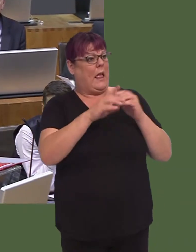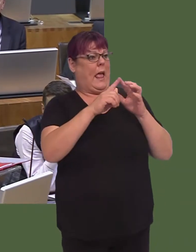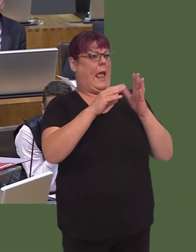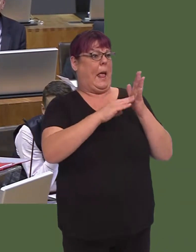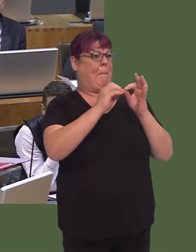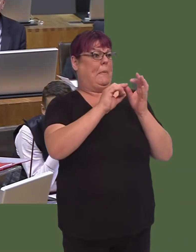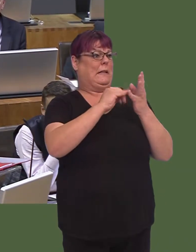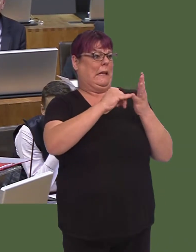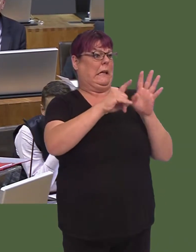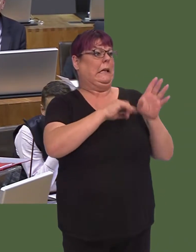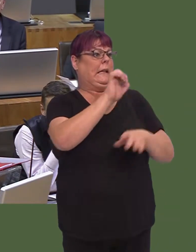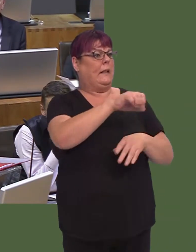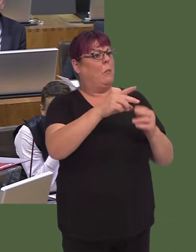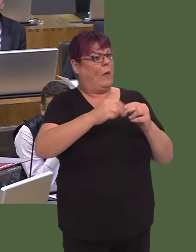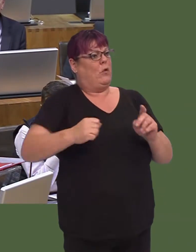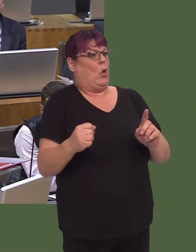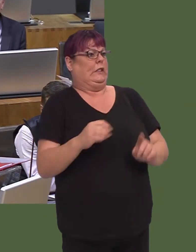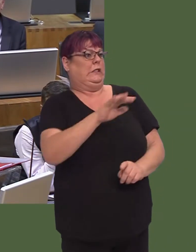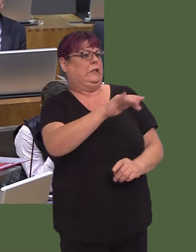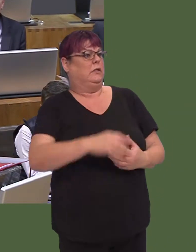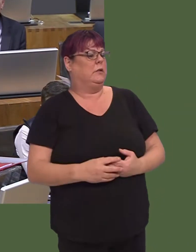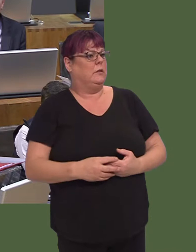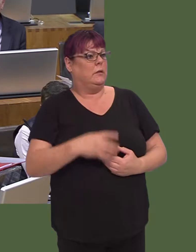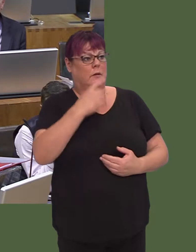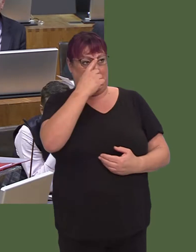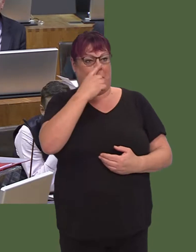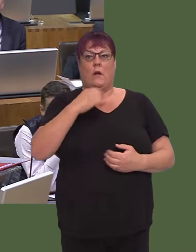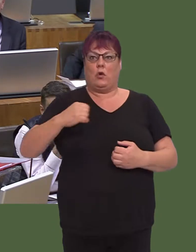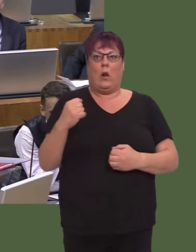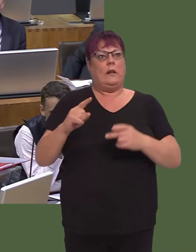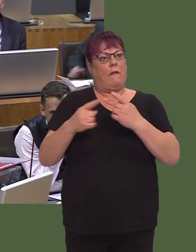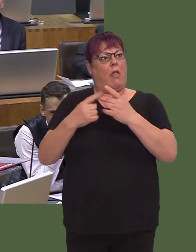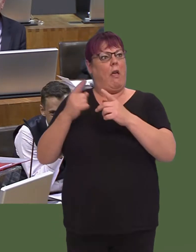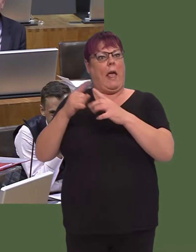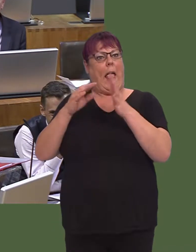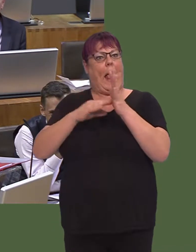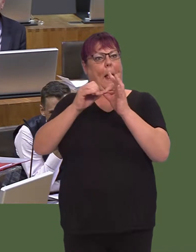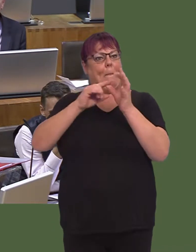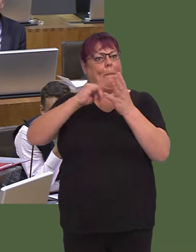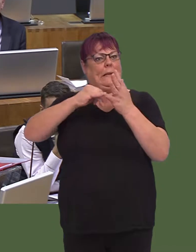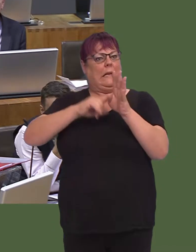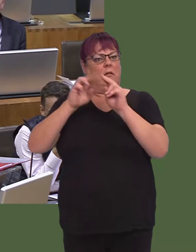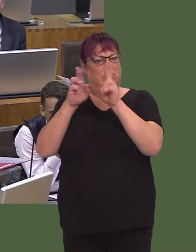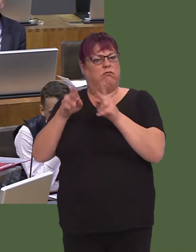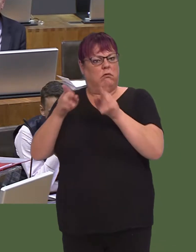Yes, it is in the embassy, but the Scots are there as well. The point is the Scots are also in embassies around the world, as are we.